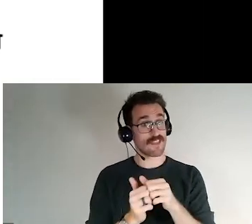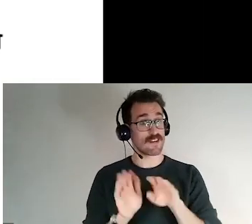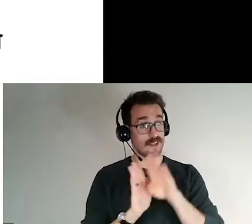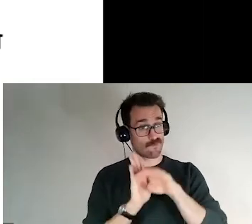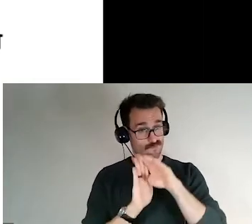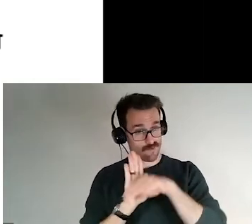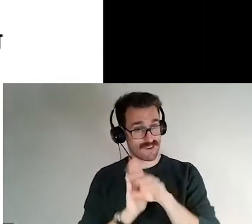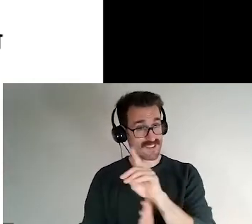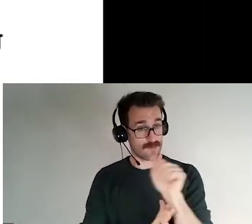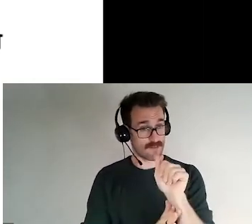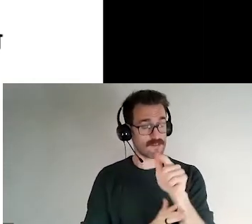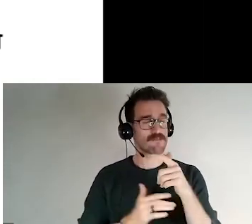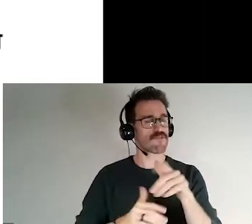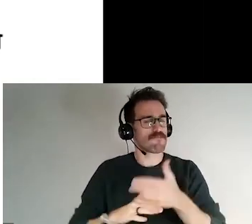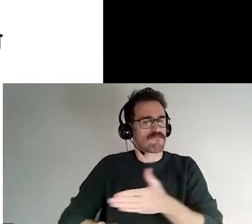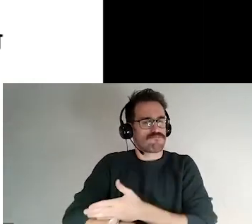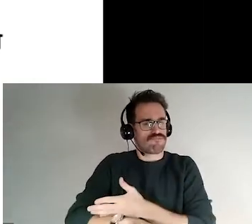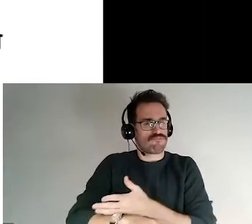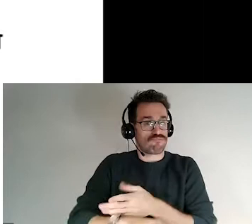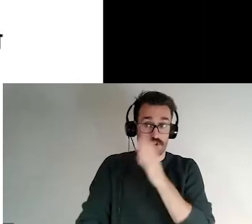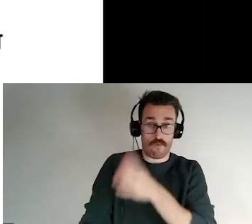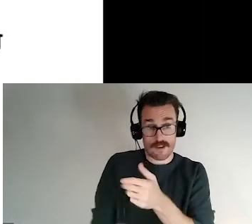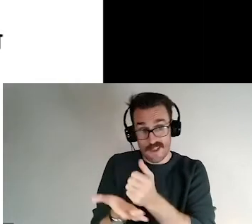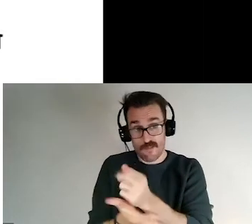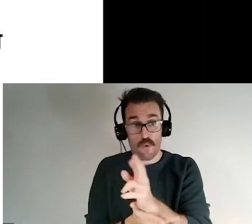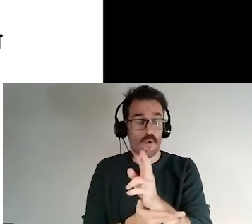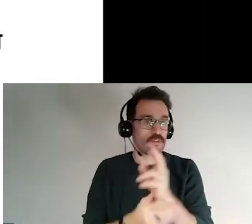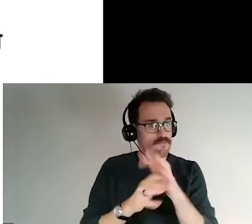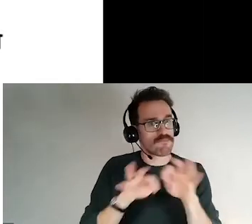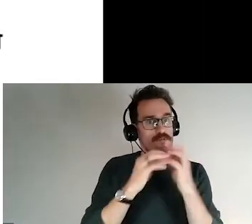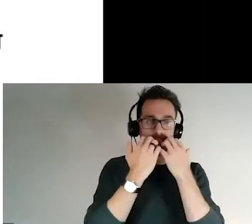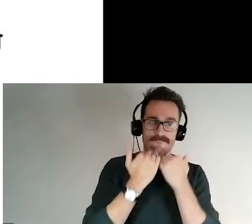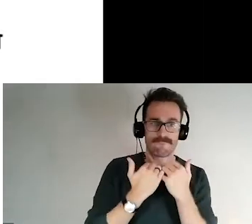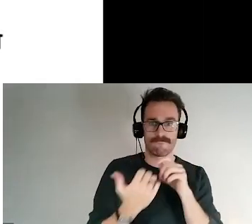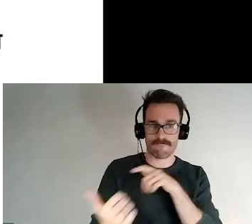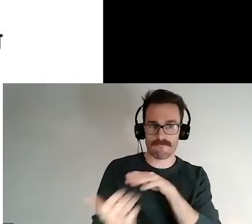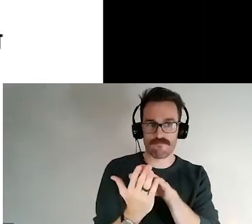direct ways and meaningful ways, through research, education as well as policy and practice change.